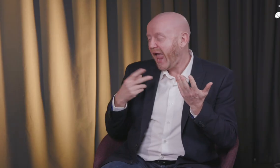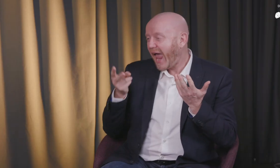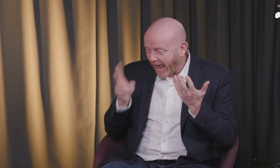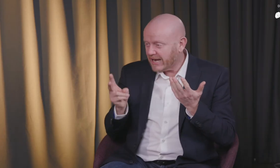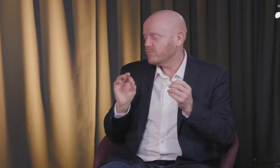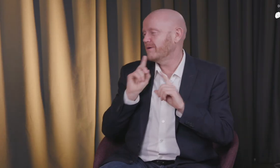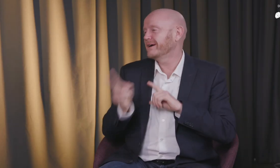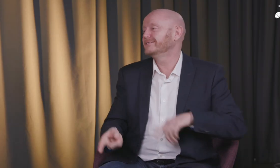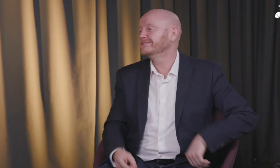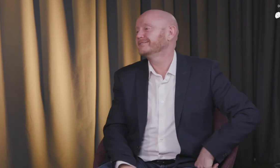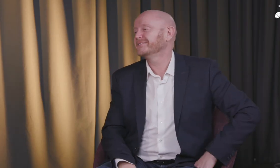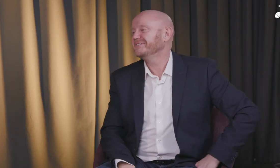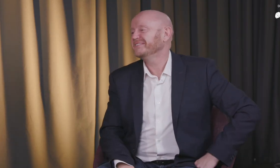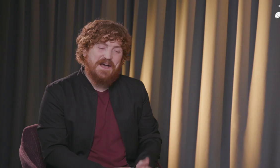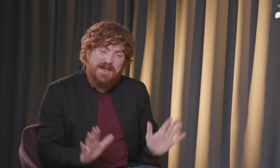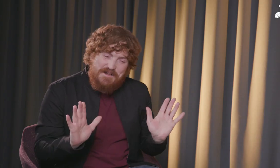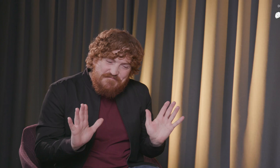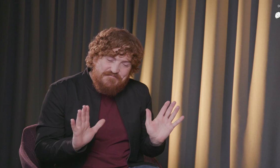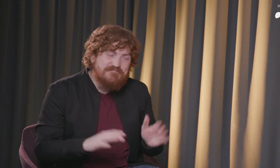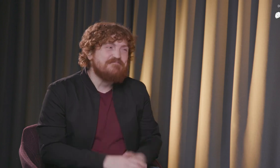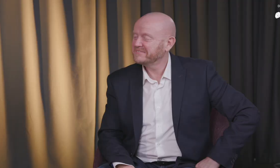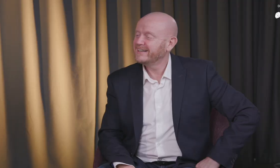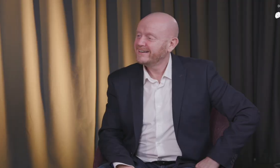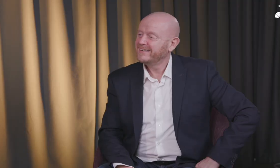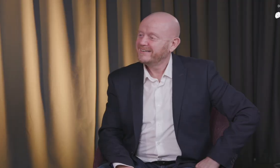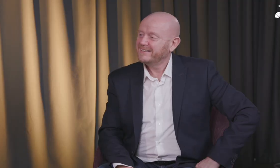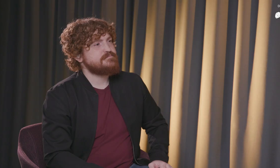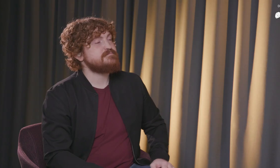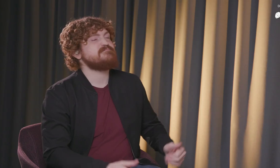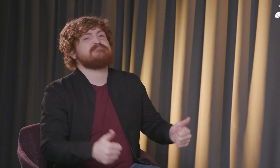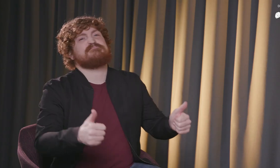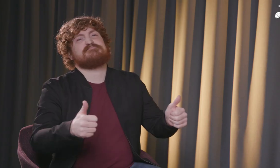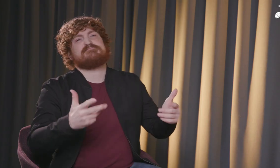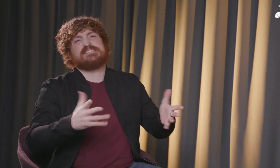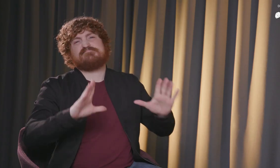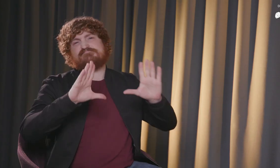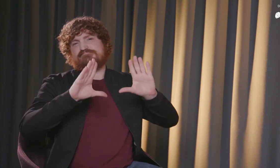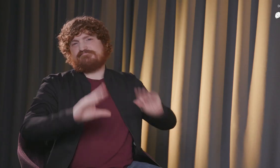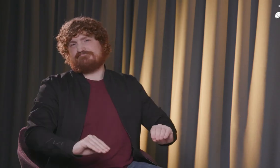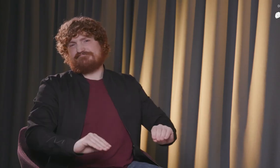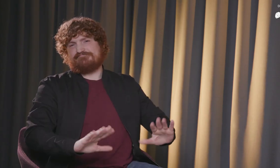I don’t know, again, no comment! Okay! Well, that’s it for now.